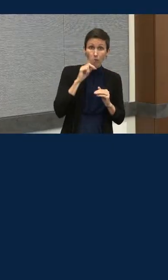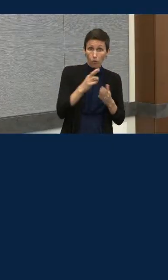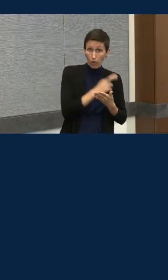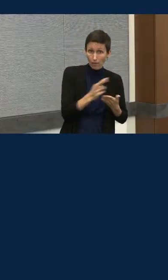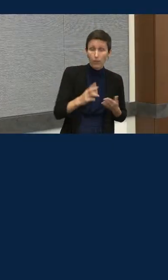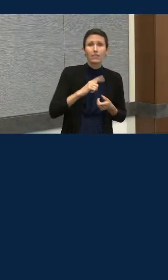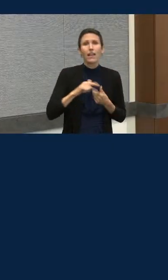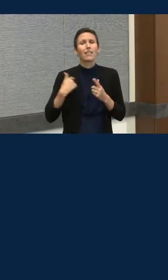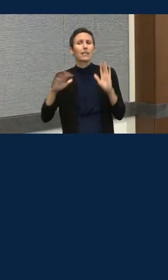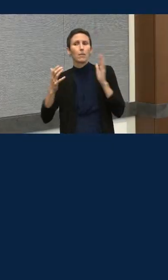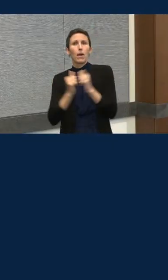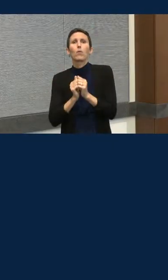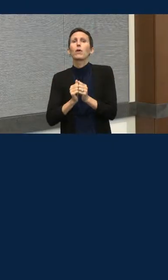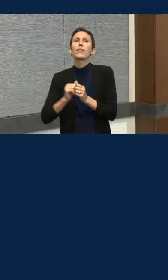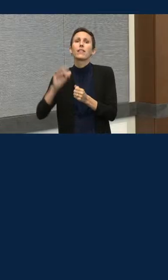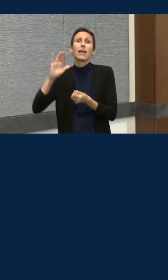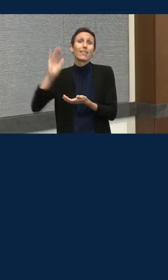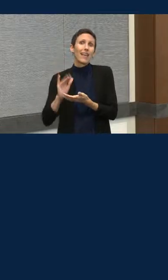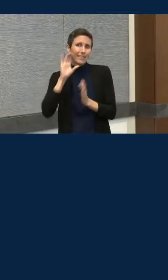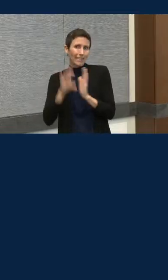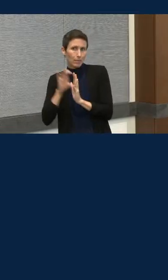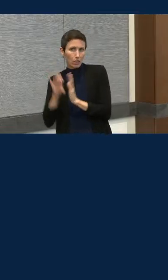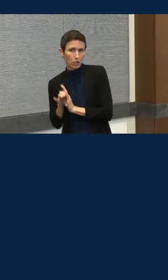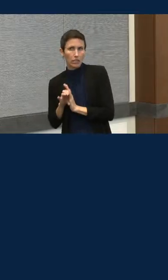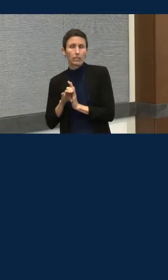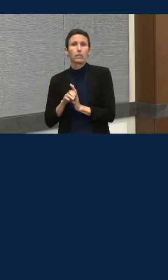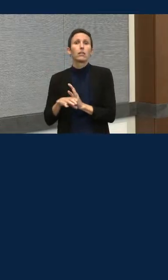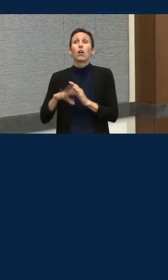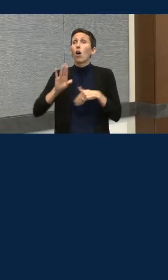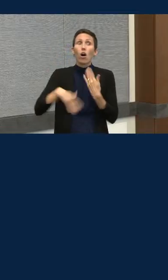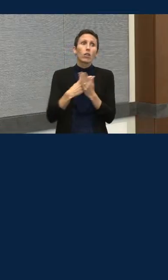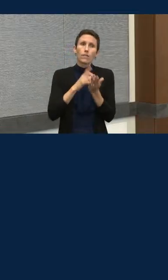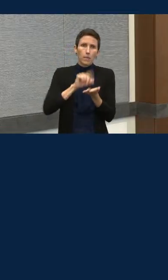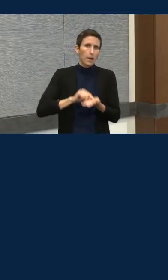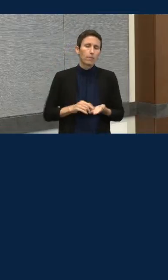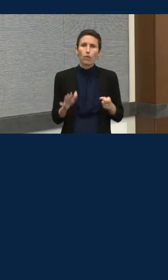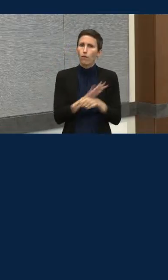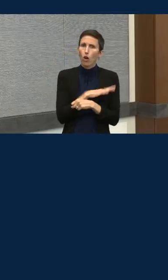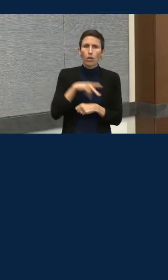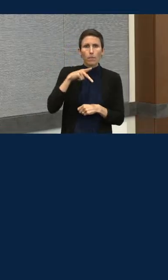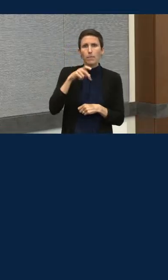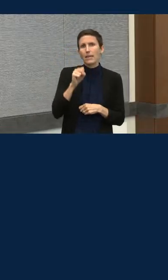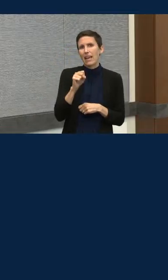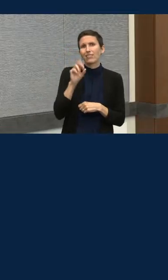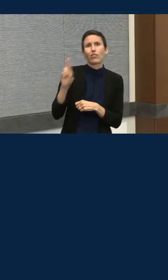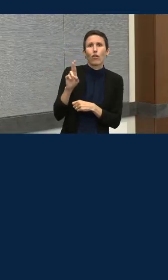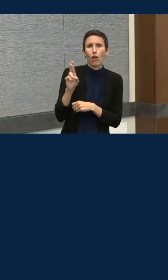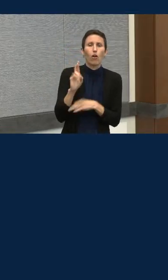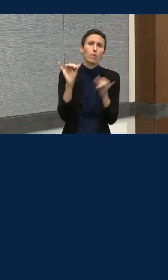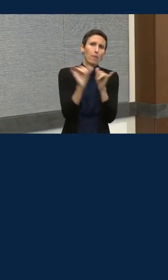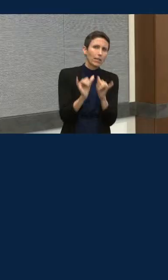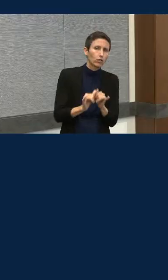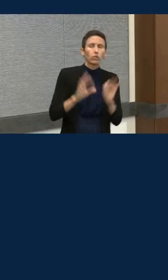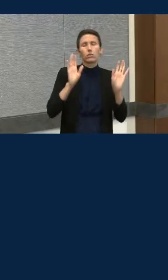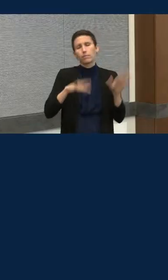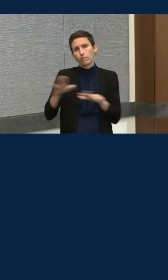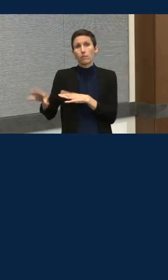and comparing it to the other sample data. Absolutely the